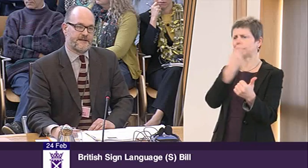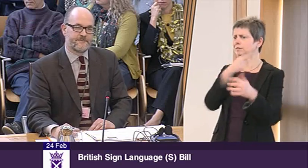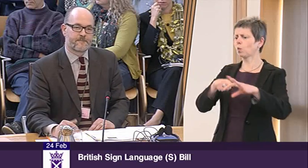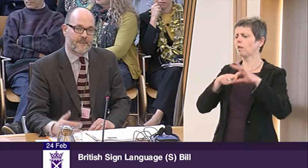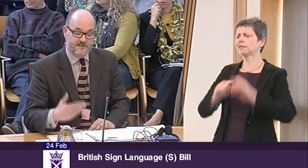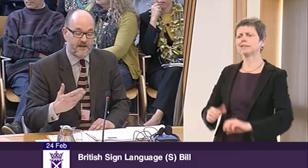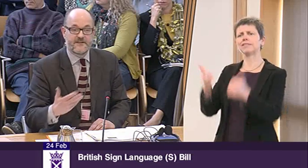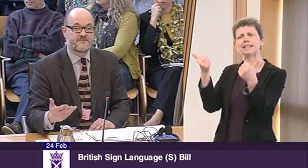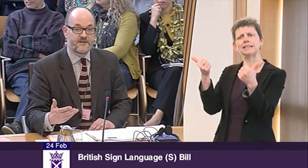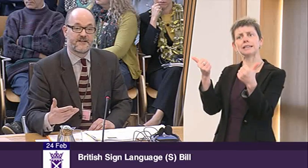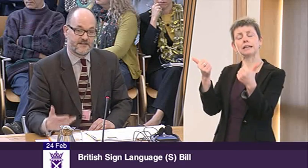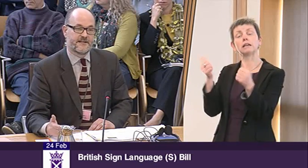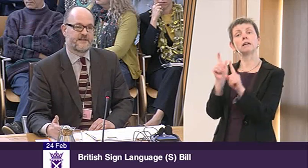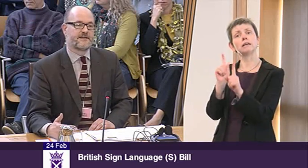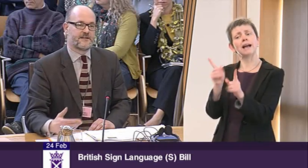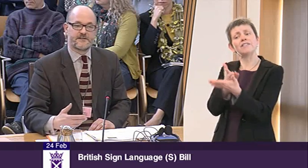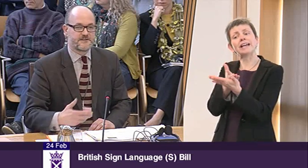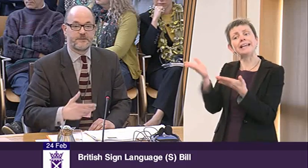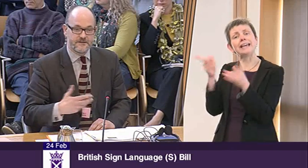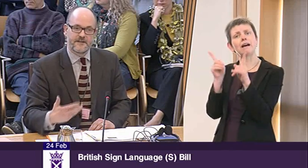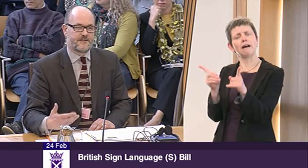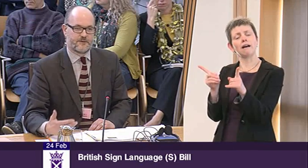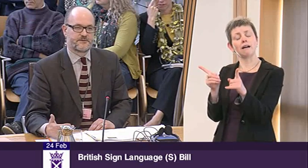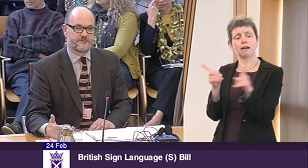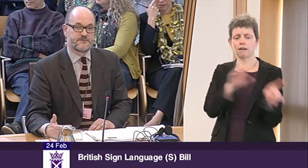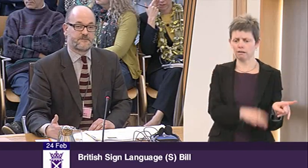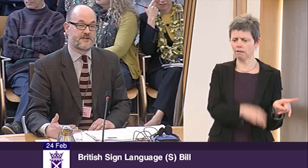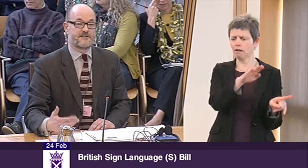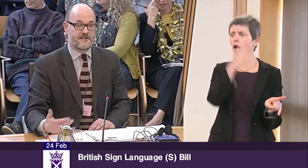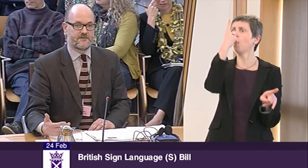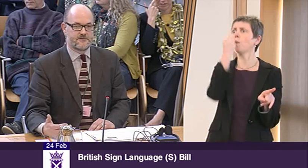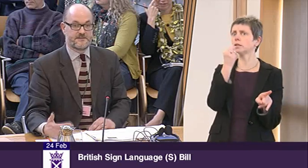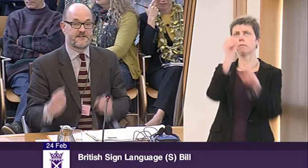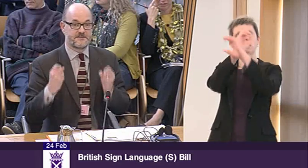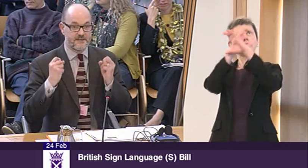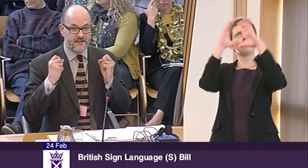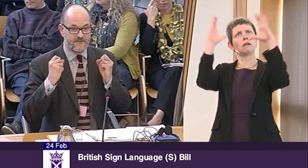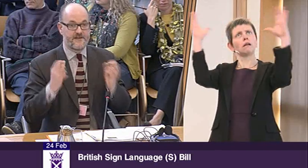It is very clear that it is perfectly possible to imagine a deaf community that is making